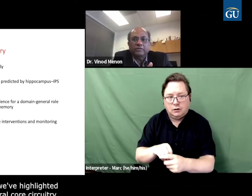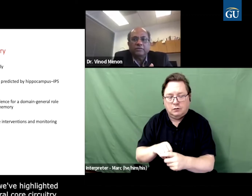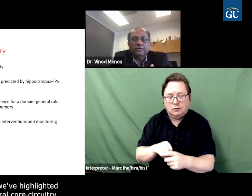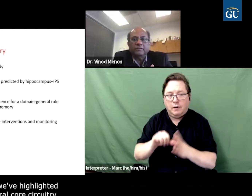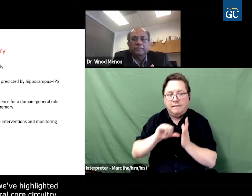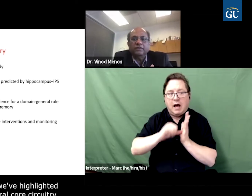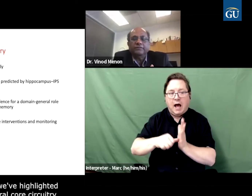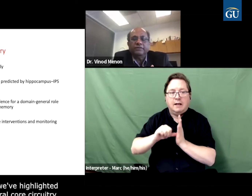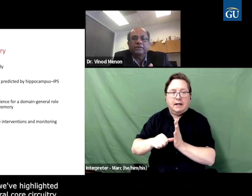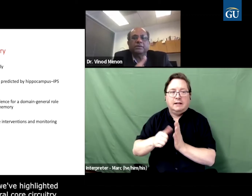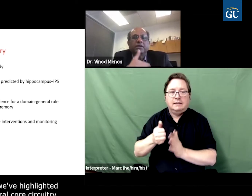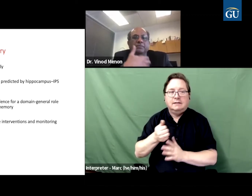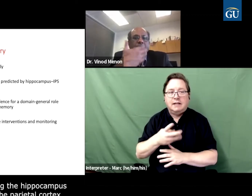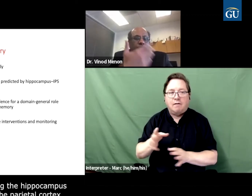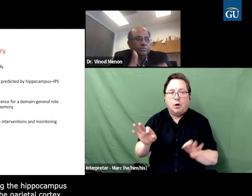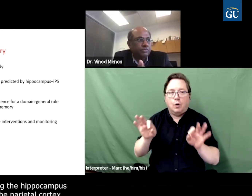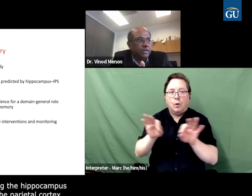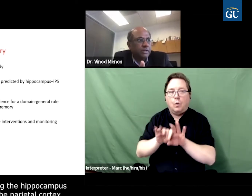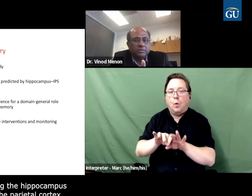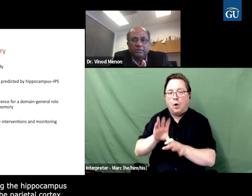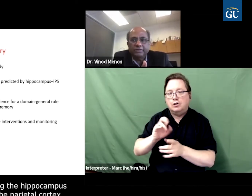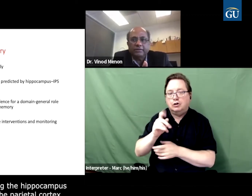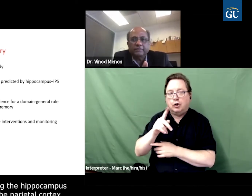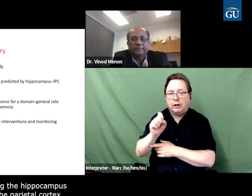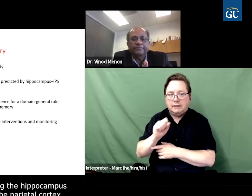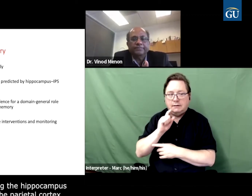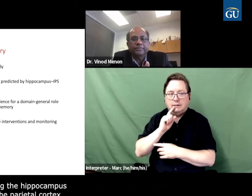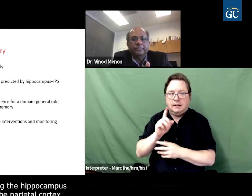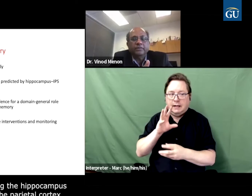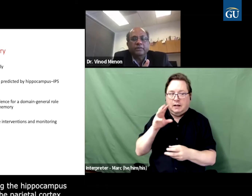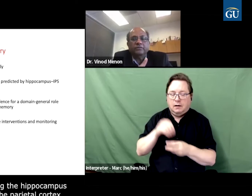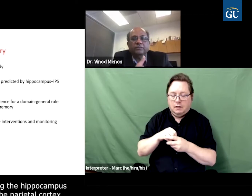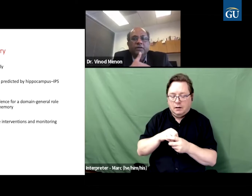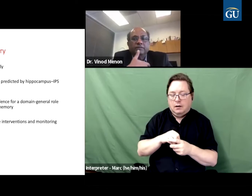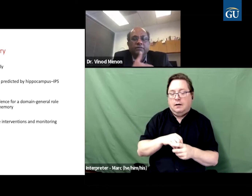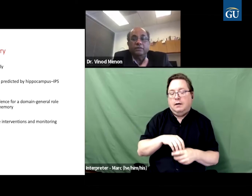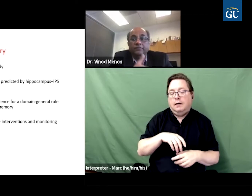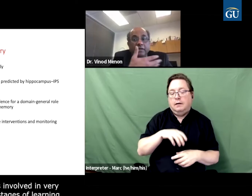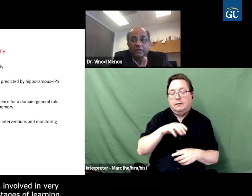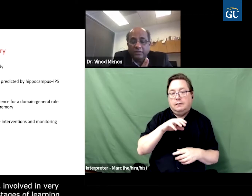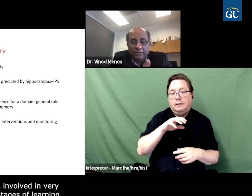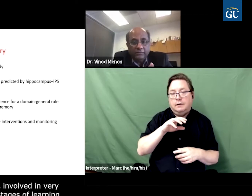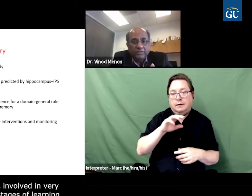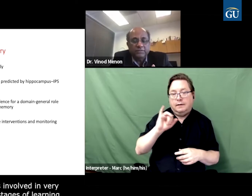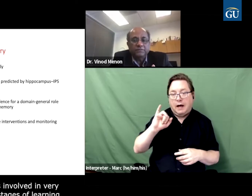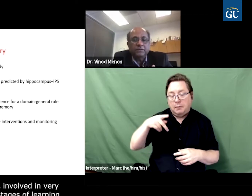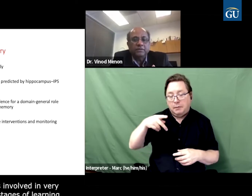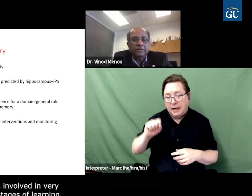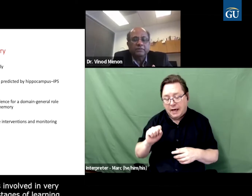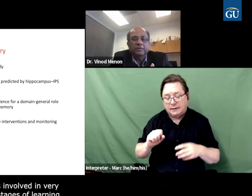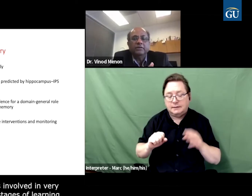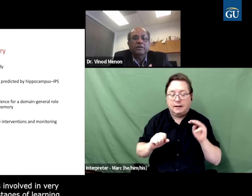several core circuitries involving the hippocampus with the parietal cortex